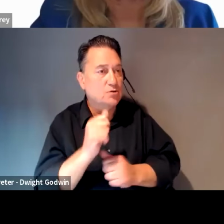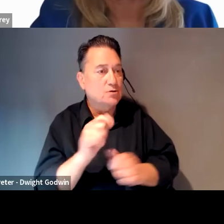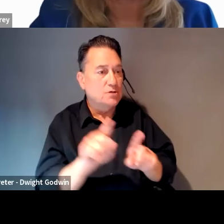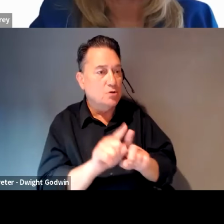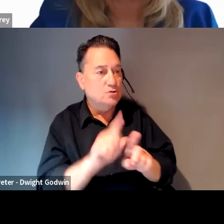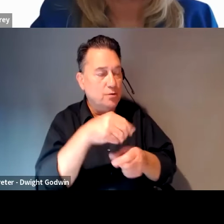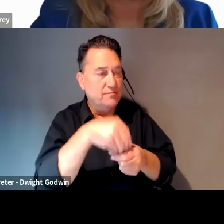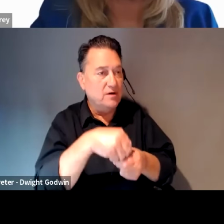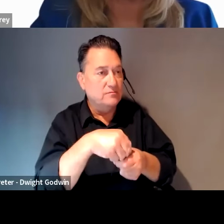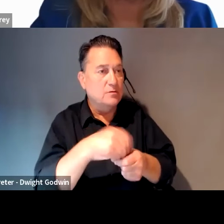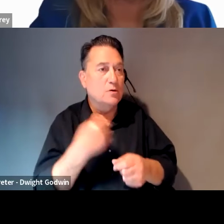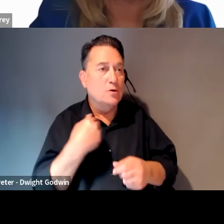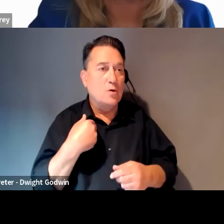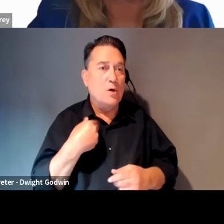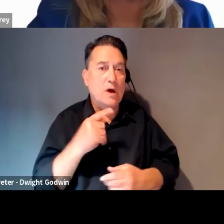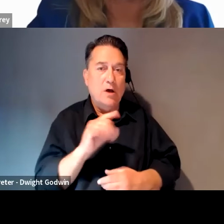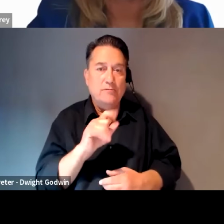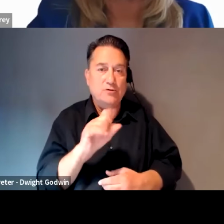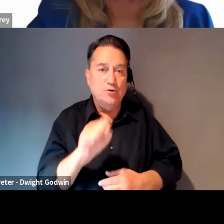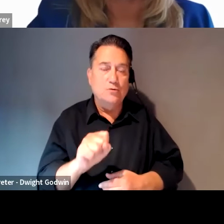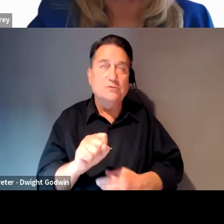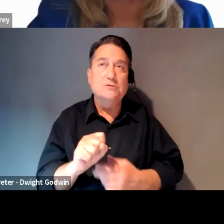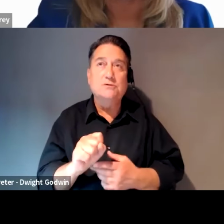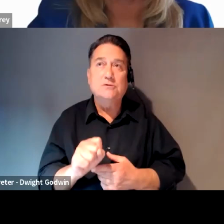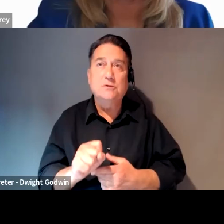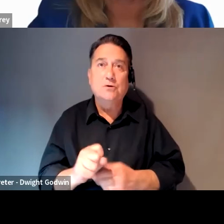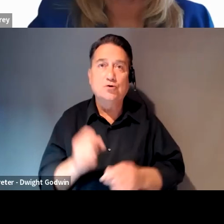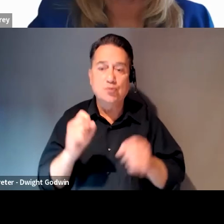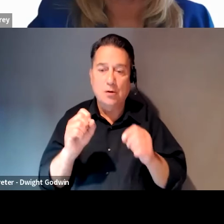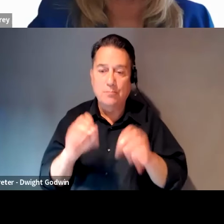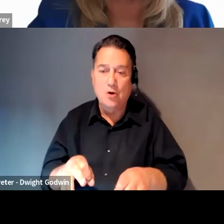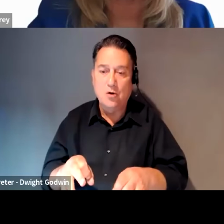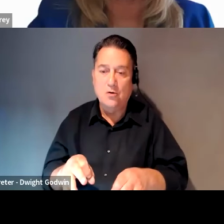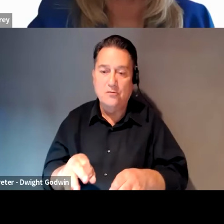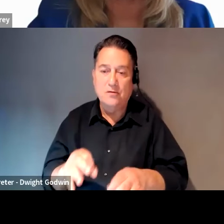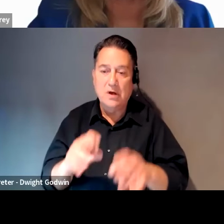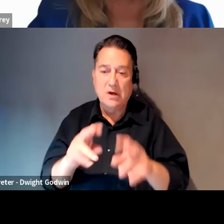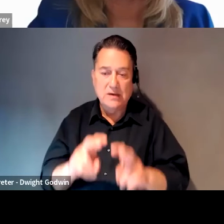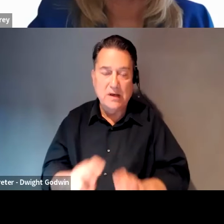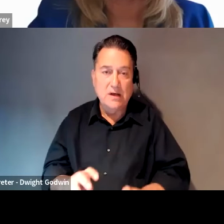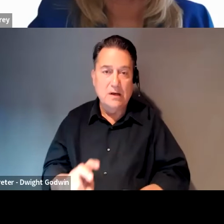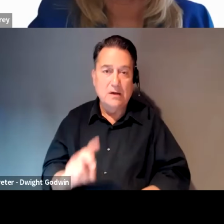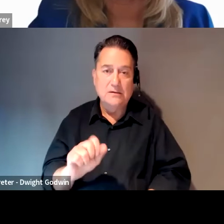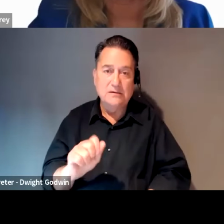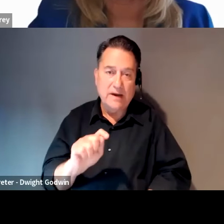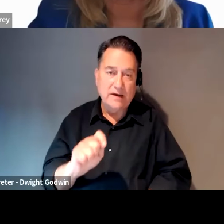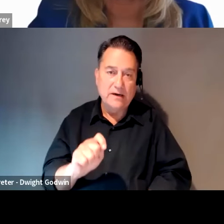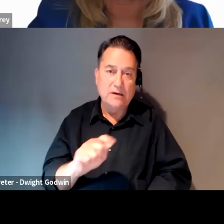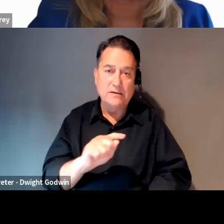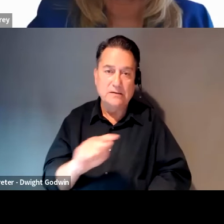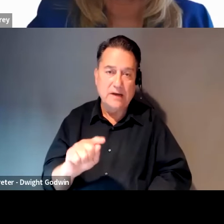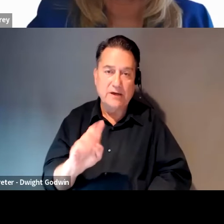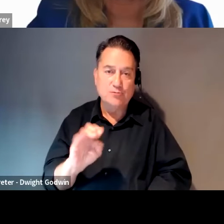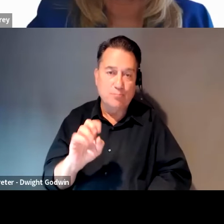We have some tools drop off analysis like you we saw earlier, data dashboards, those types of tools that we'd be happy to share